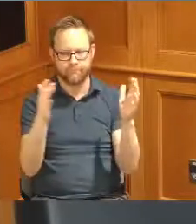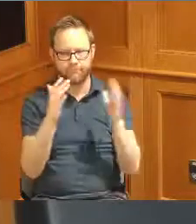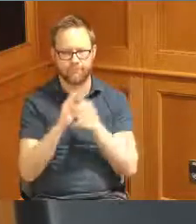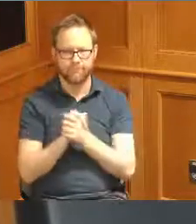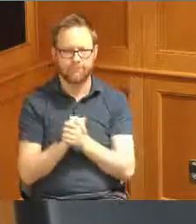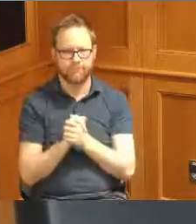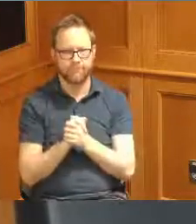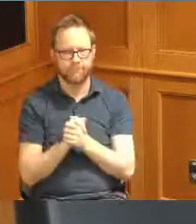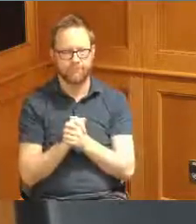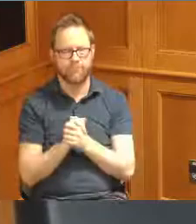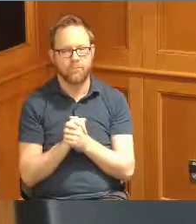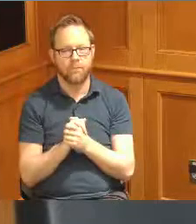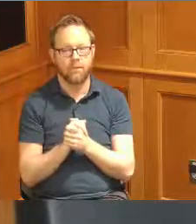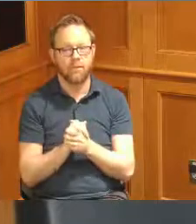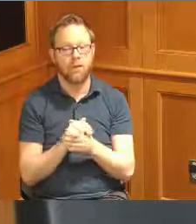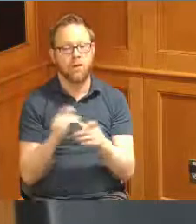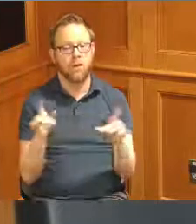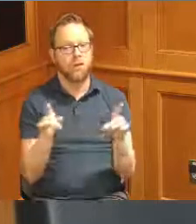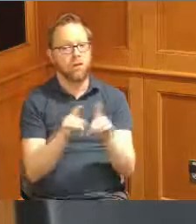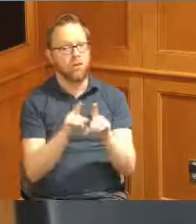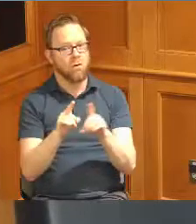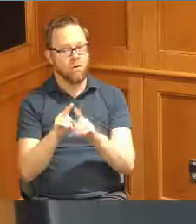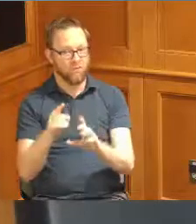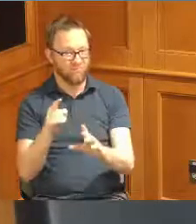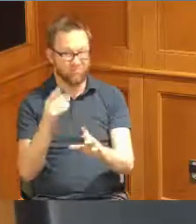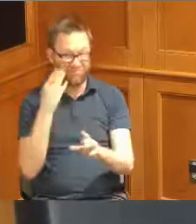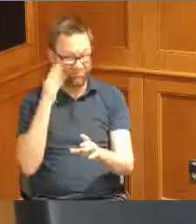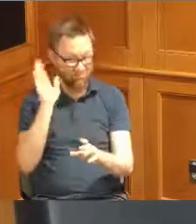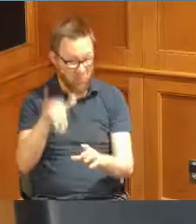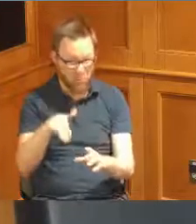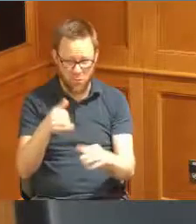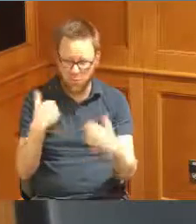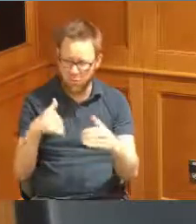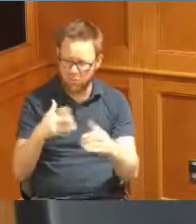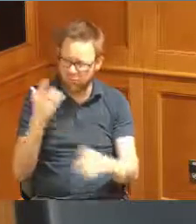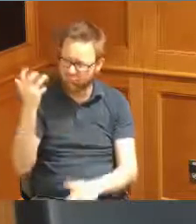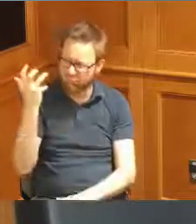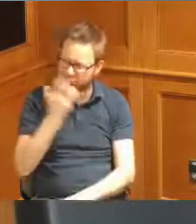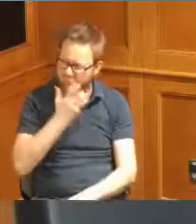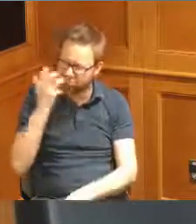in addition I just want to say we've got some outstanding unbelievable athletes that have